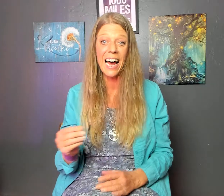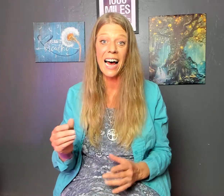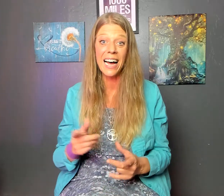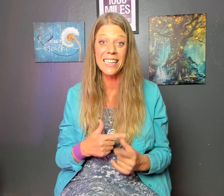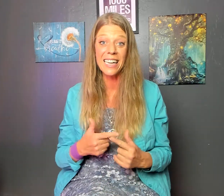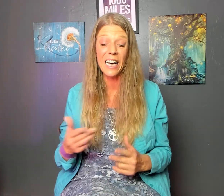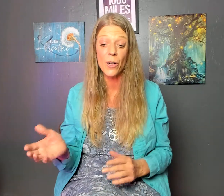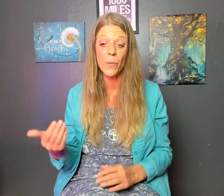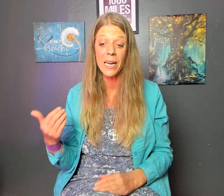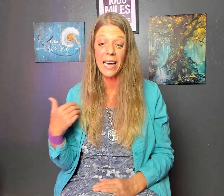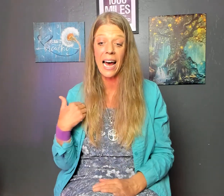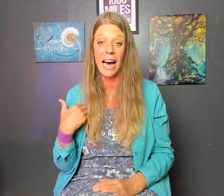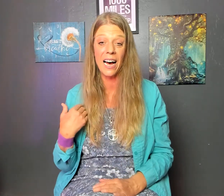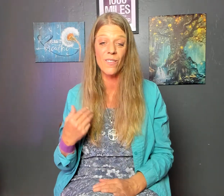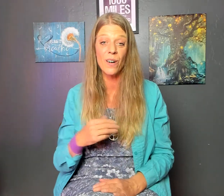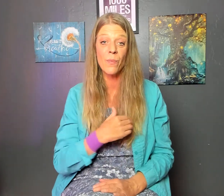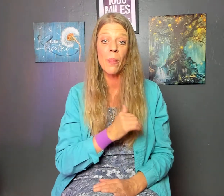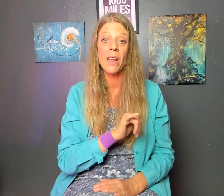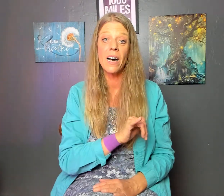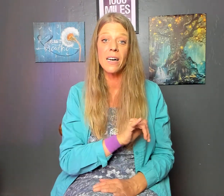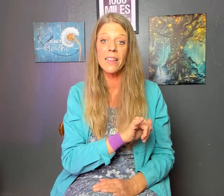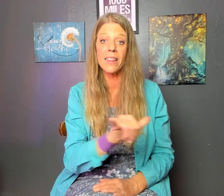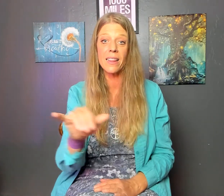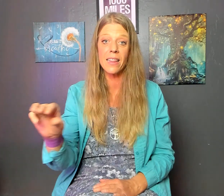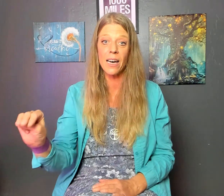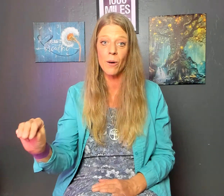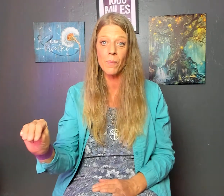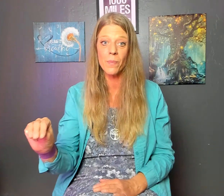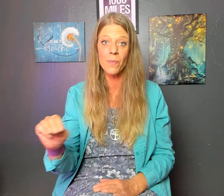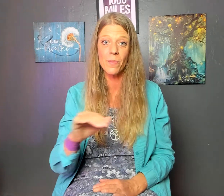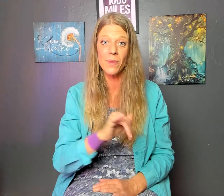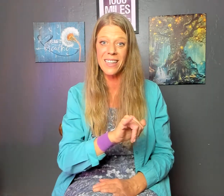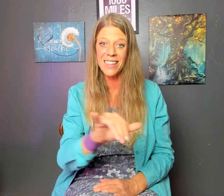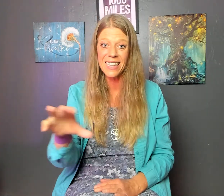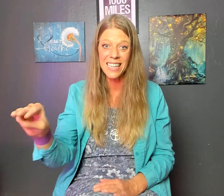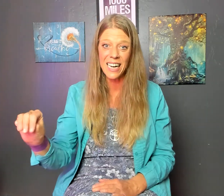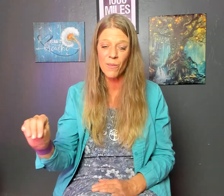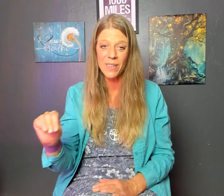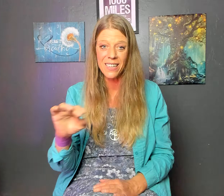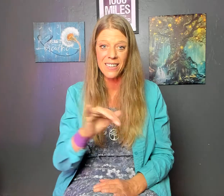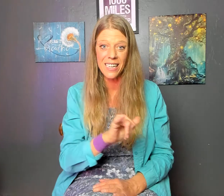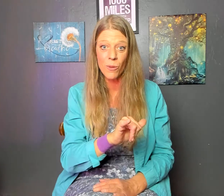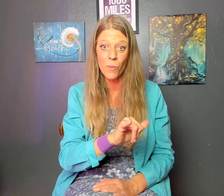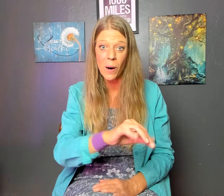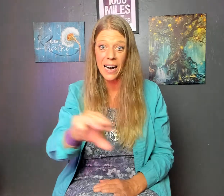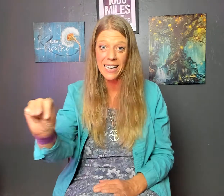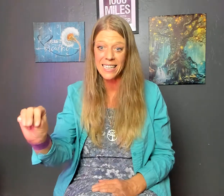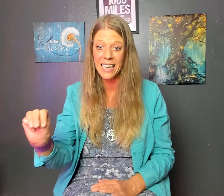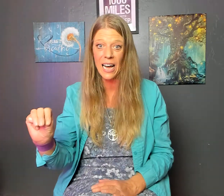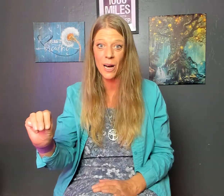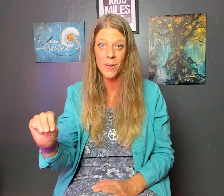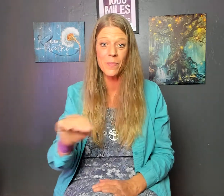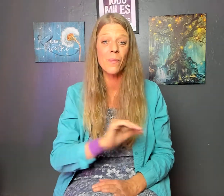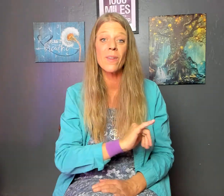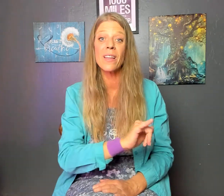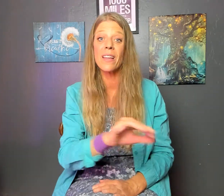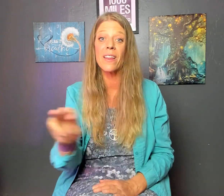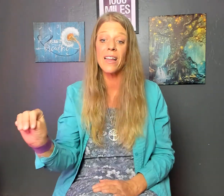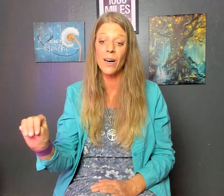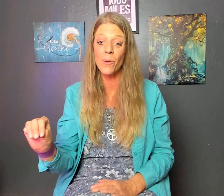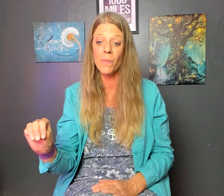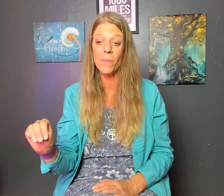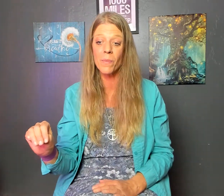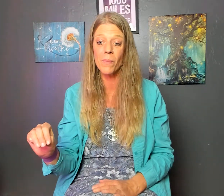And then we have THEM. THEM. Do you see the Y to the M? THEM.